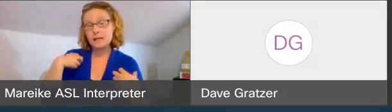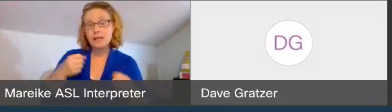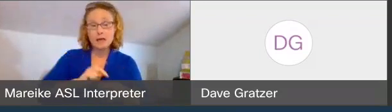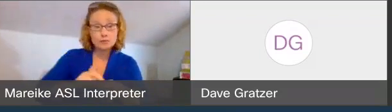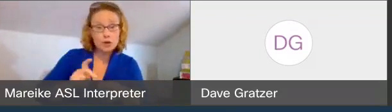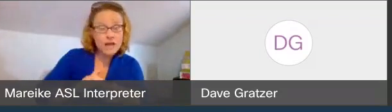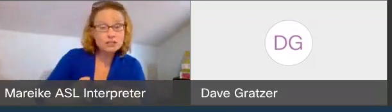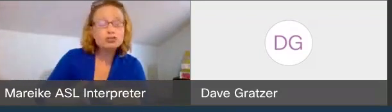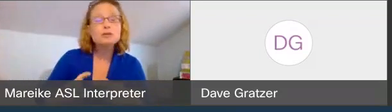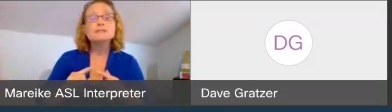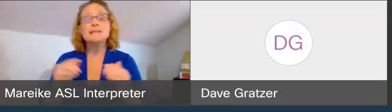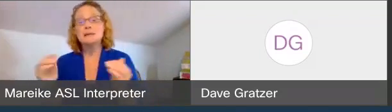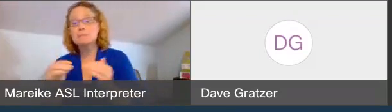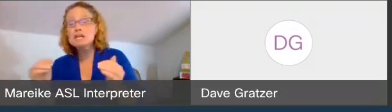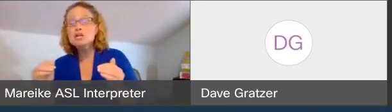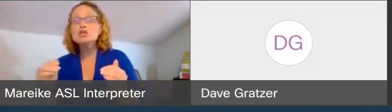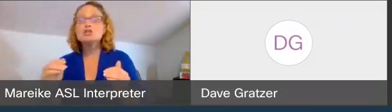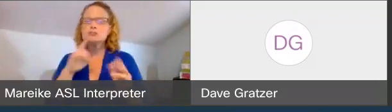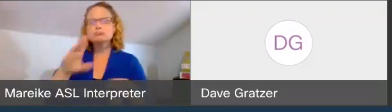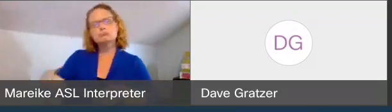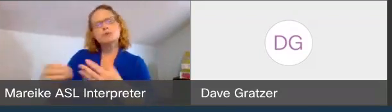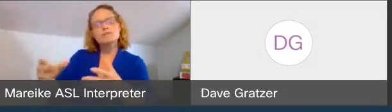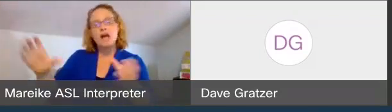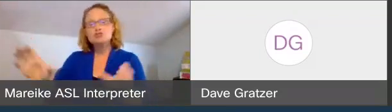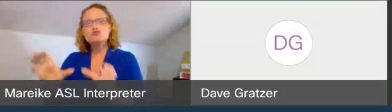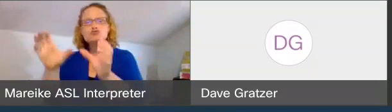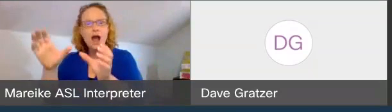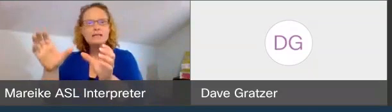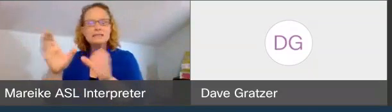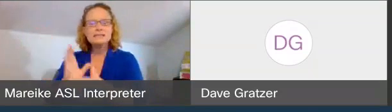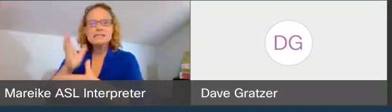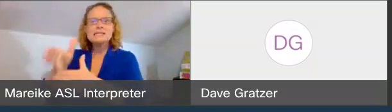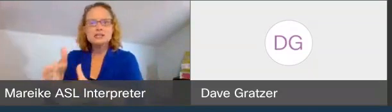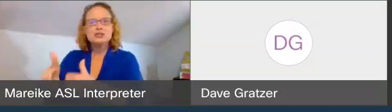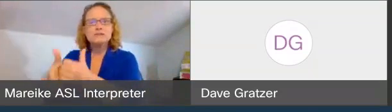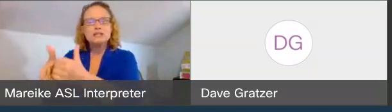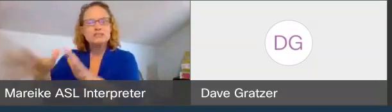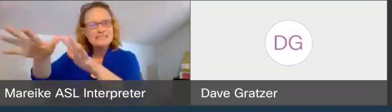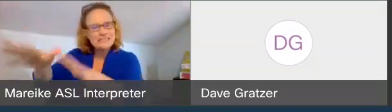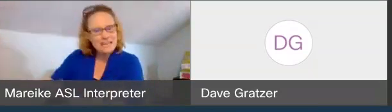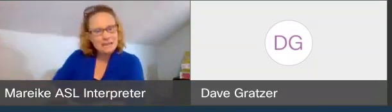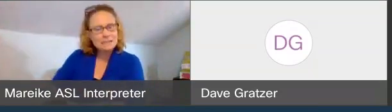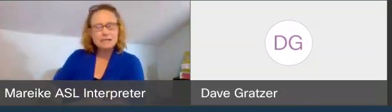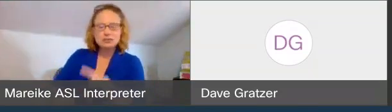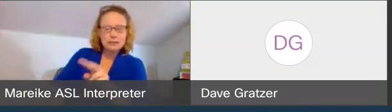provide crisis intervention, deescalation, assessment, and linkage to ongoing care.